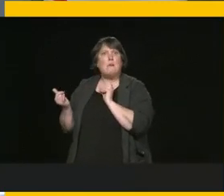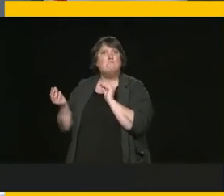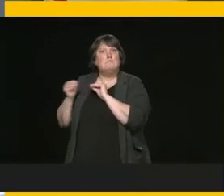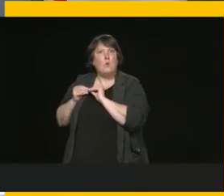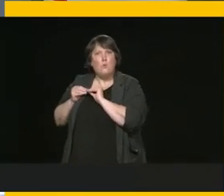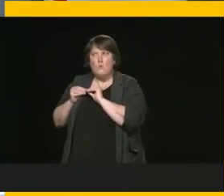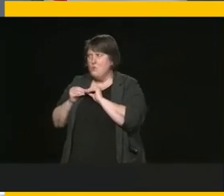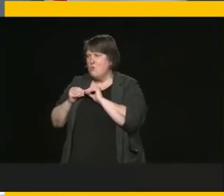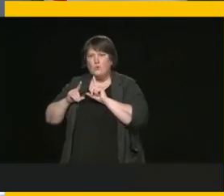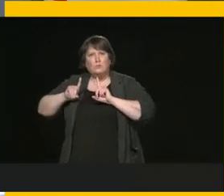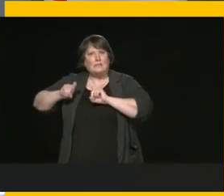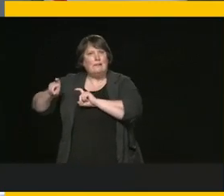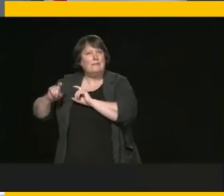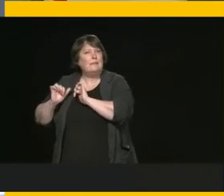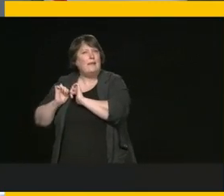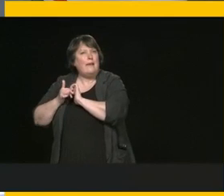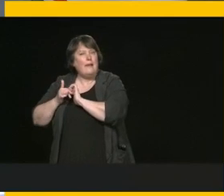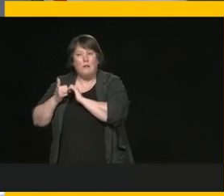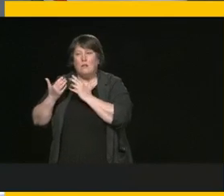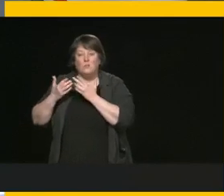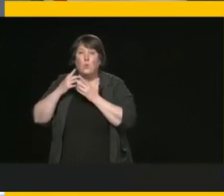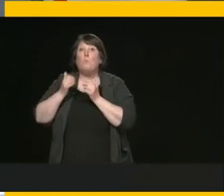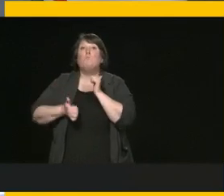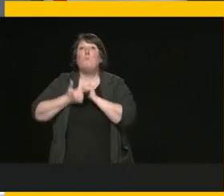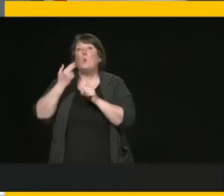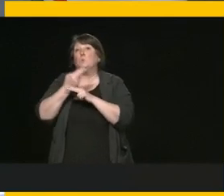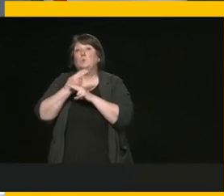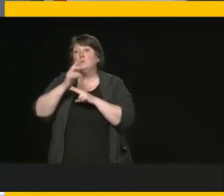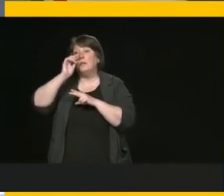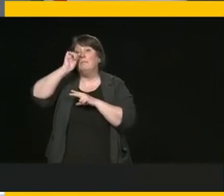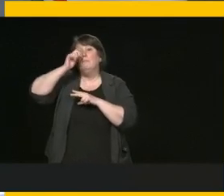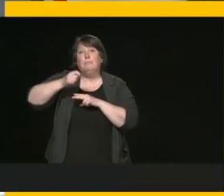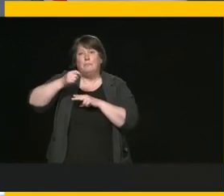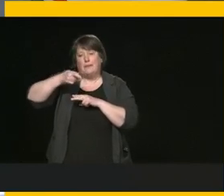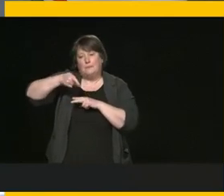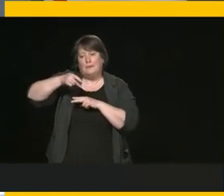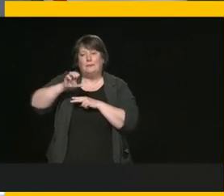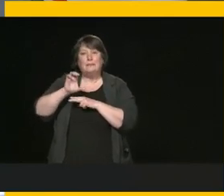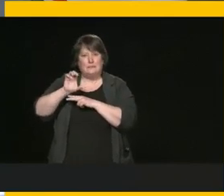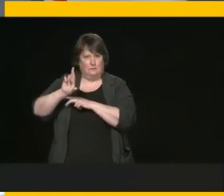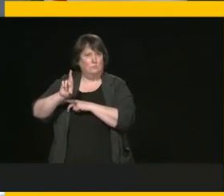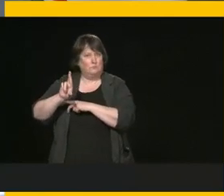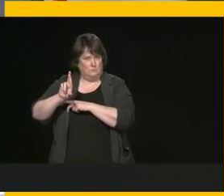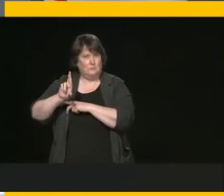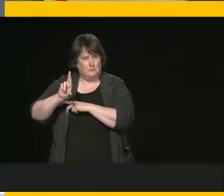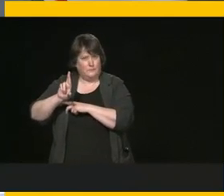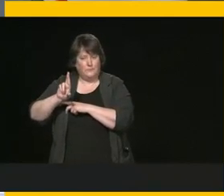CAPACITY TO DO THE DETECTION FOR THE VIRUS, WHICH IS MAINLY THE PCR TEST.